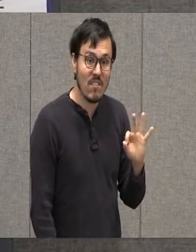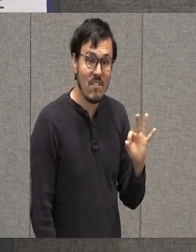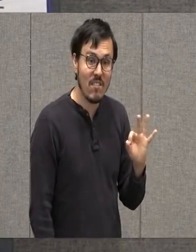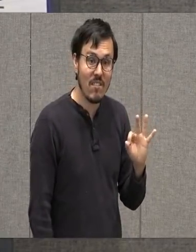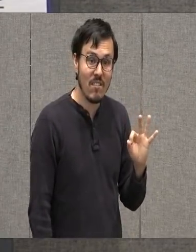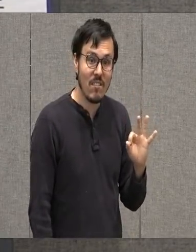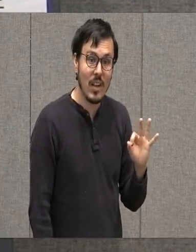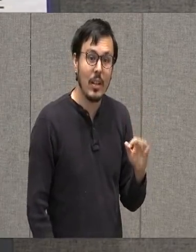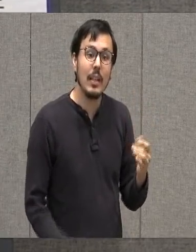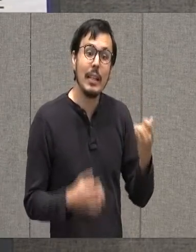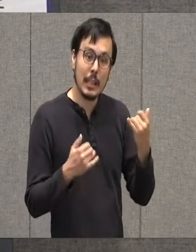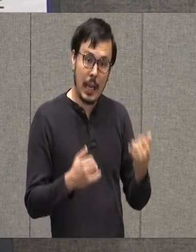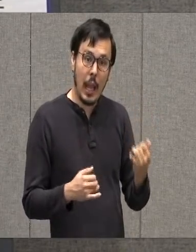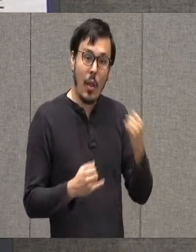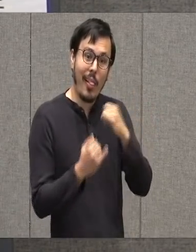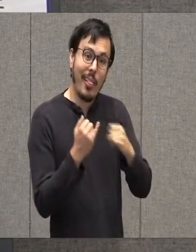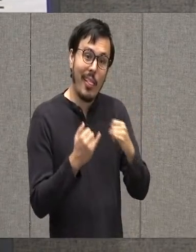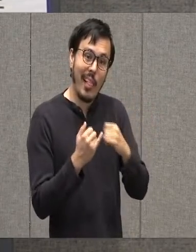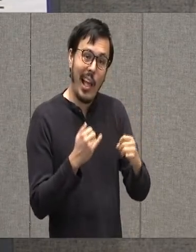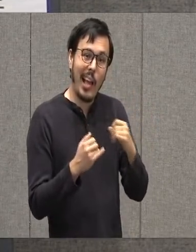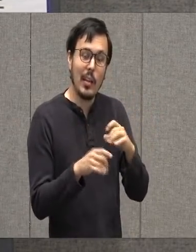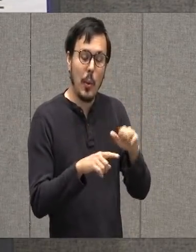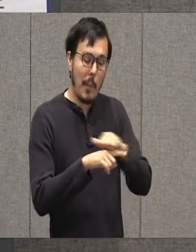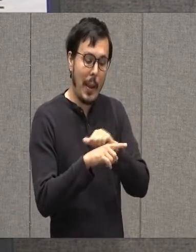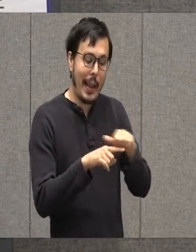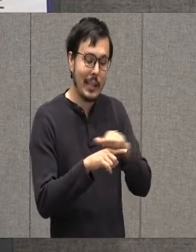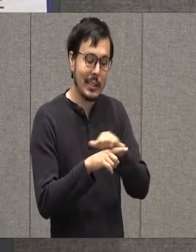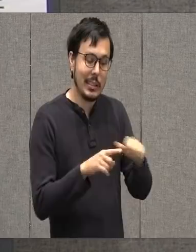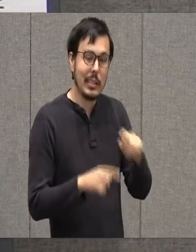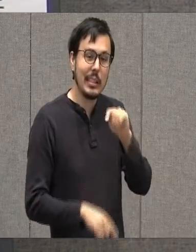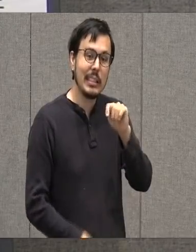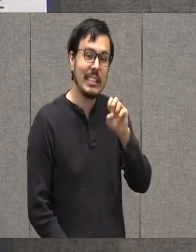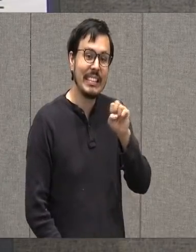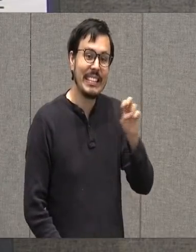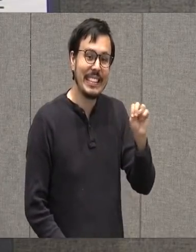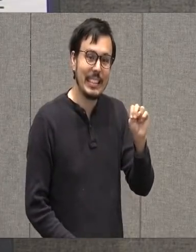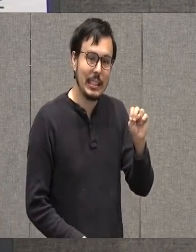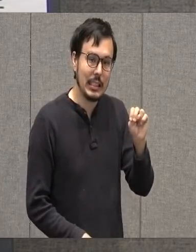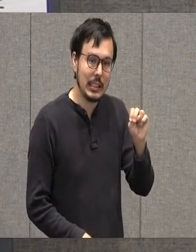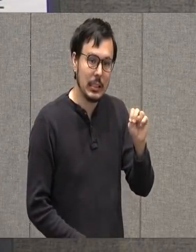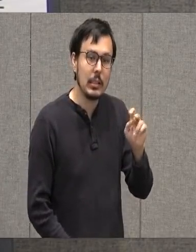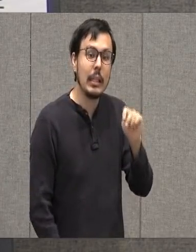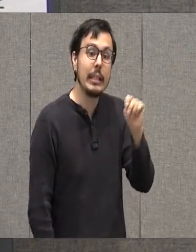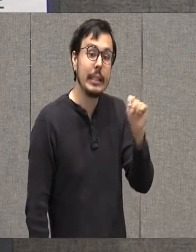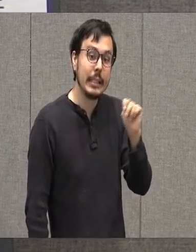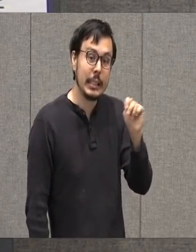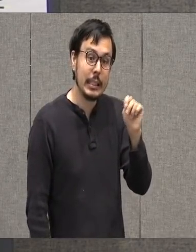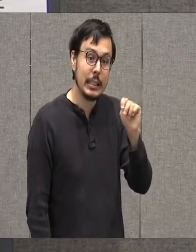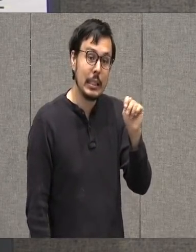that we've been practicing, T E